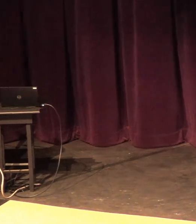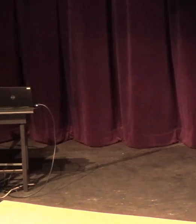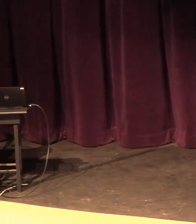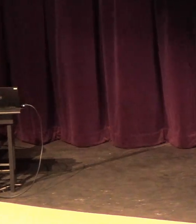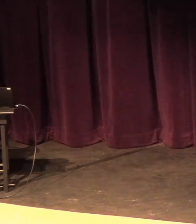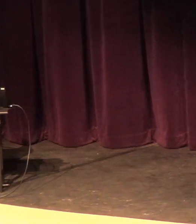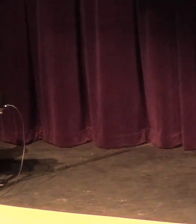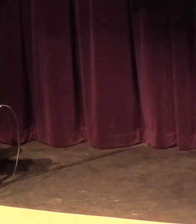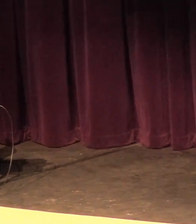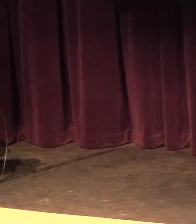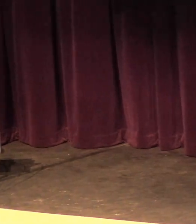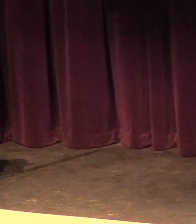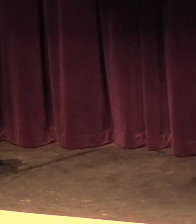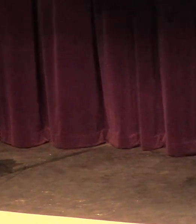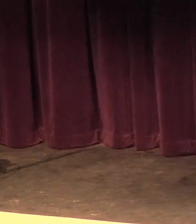So